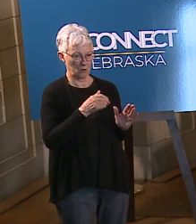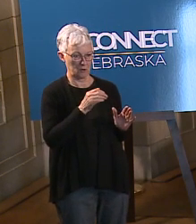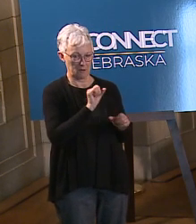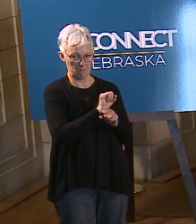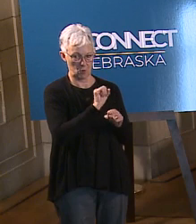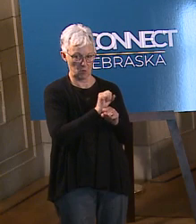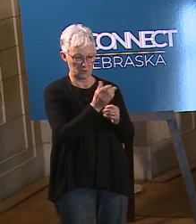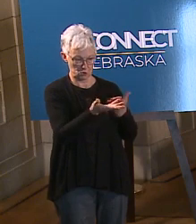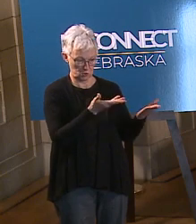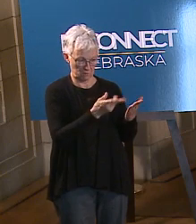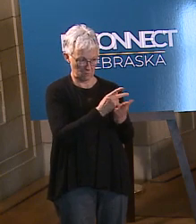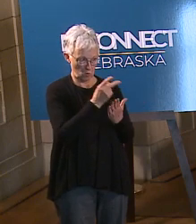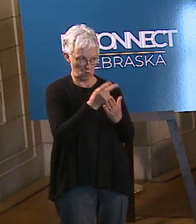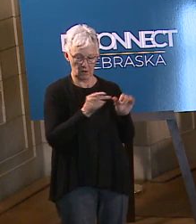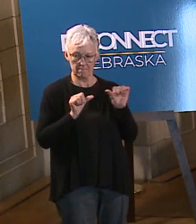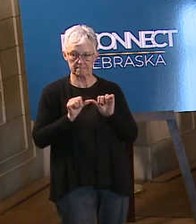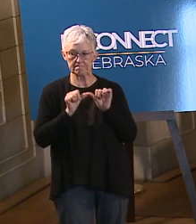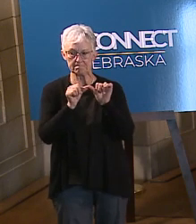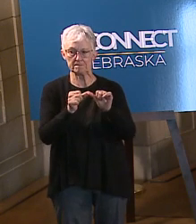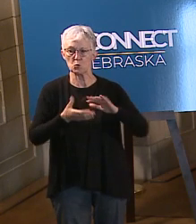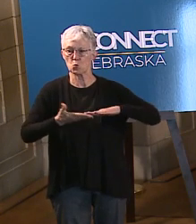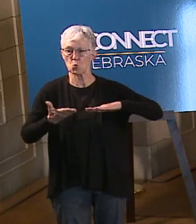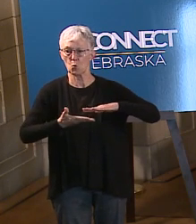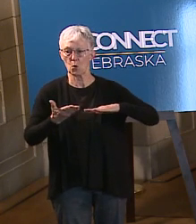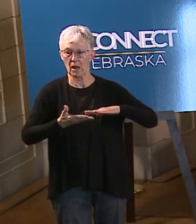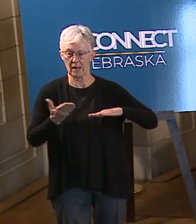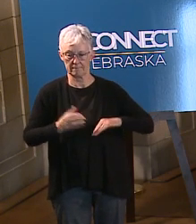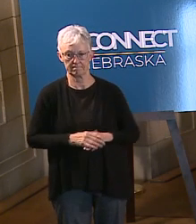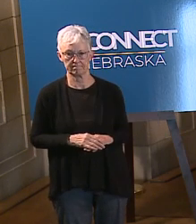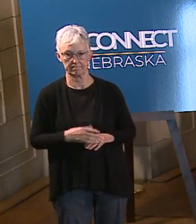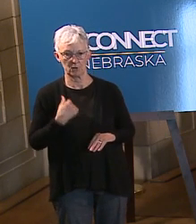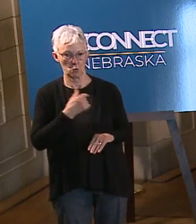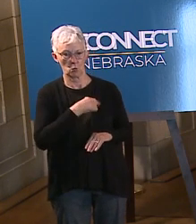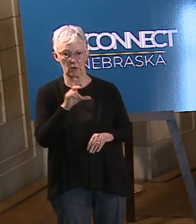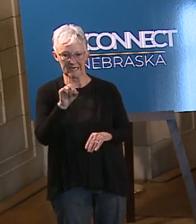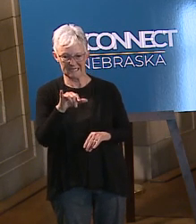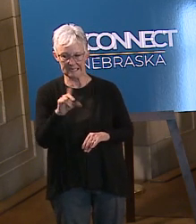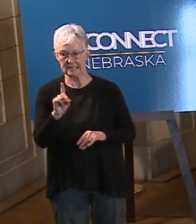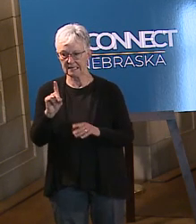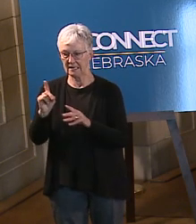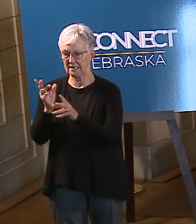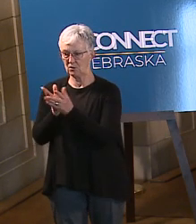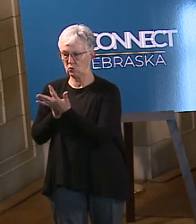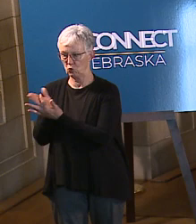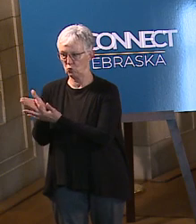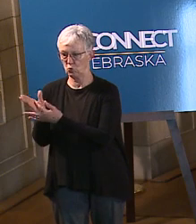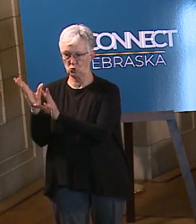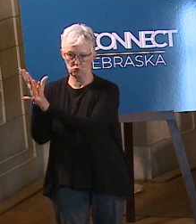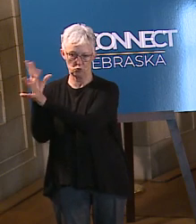THINK WE ARE PROBABLY THE ONLY STATE THAT KEPT ITS REEMPLOYMENT SERVICES PROGRAM GOING